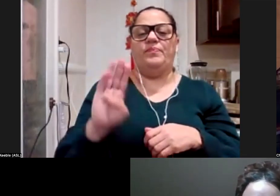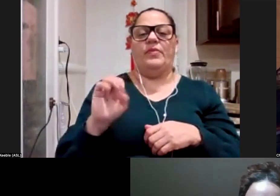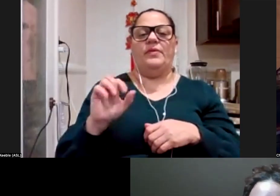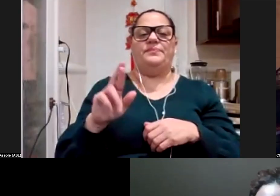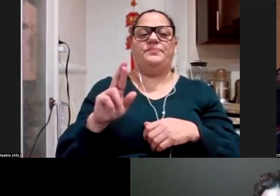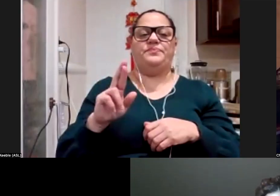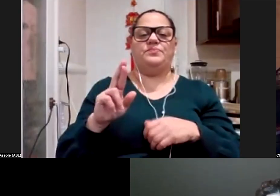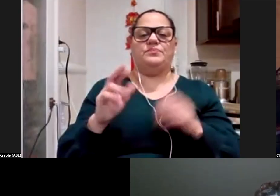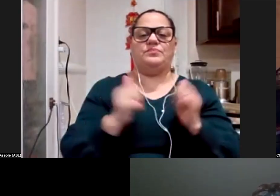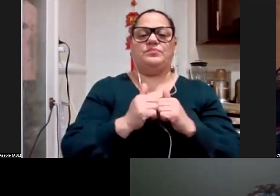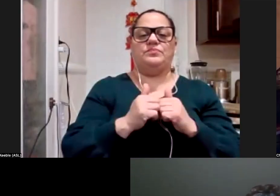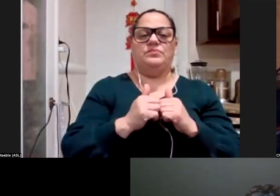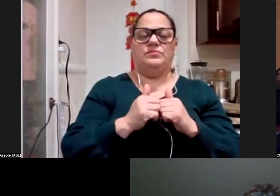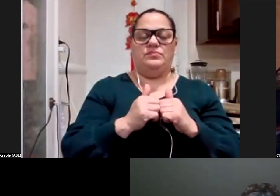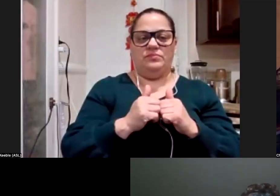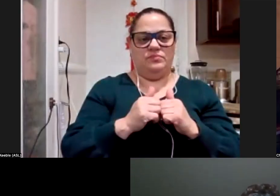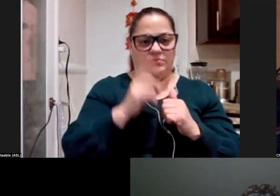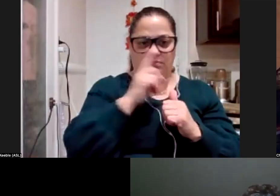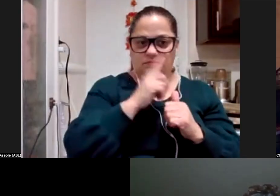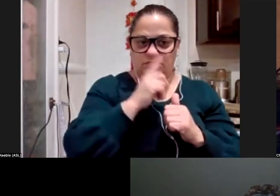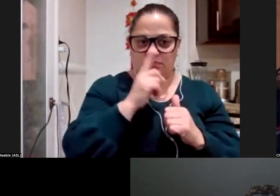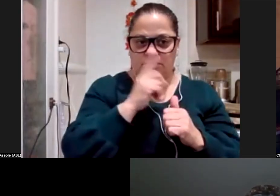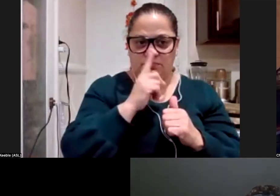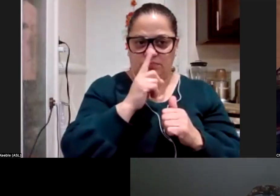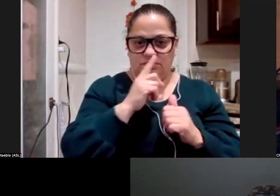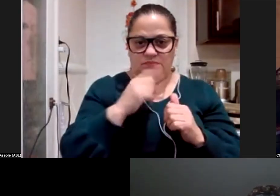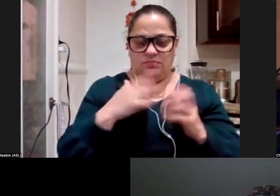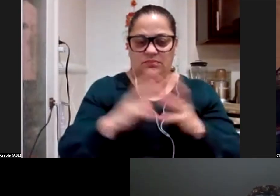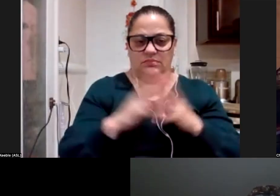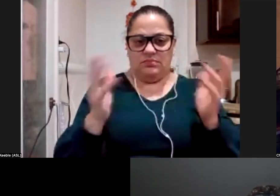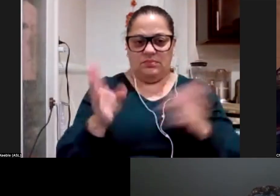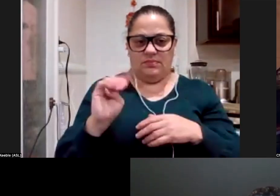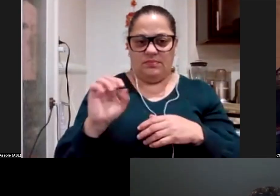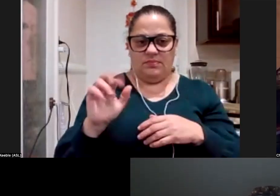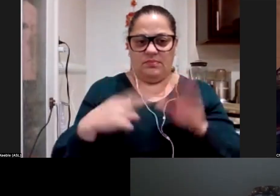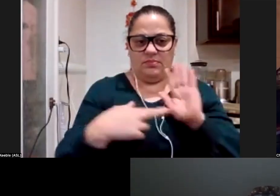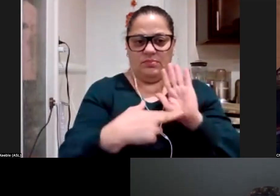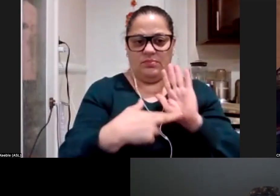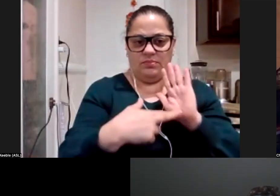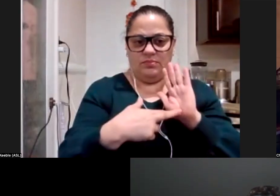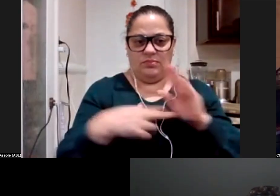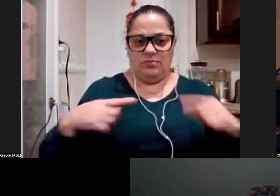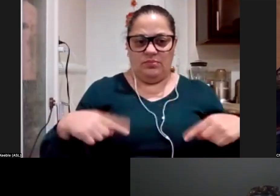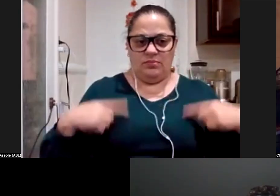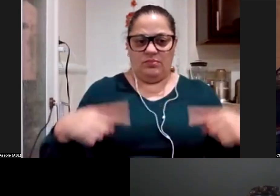uh where they where they've designed a lot of Barbies that represent wheelchair users,